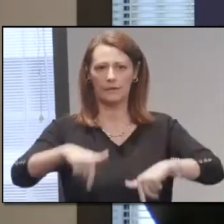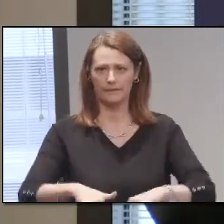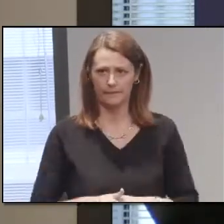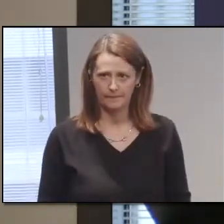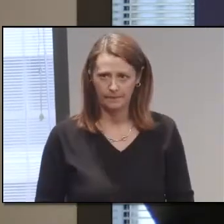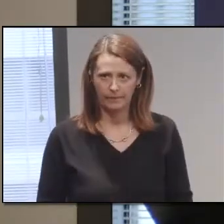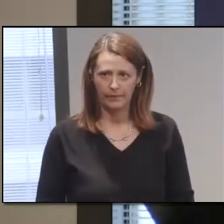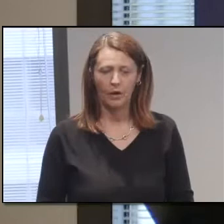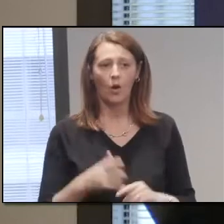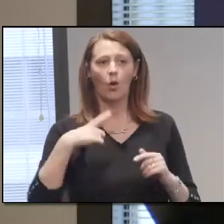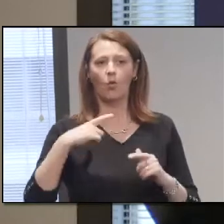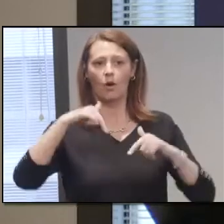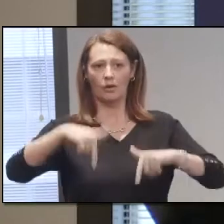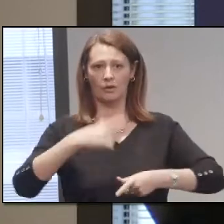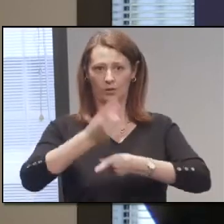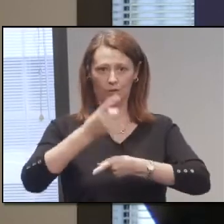So, what we're here to talk about today are